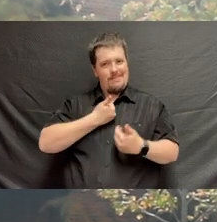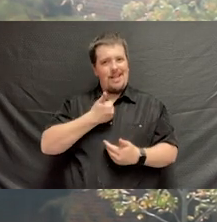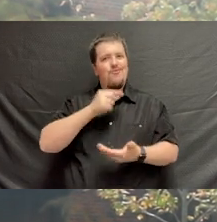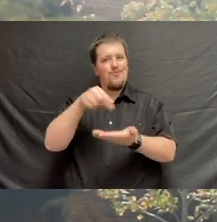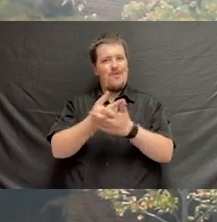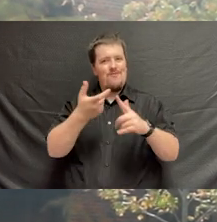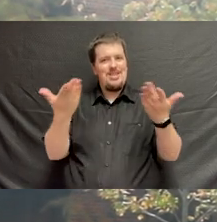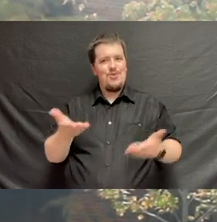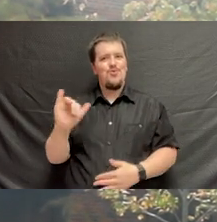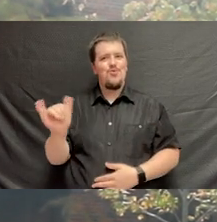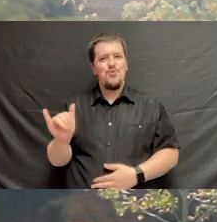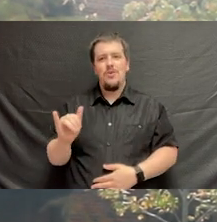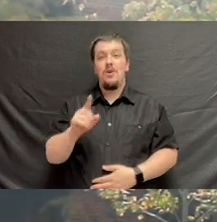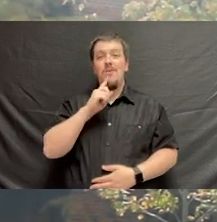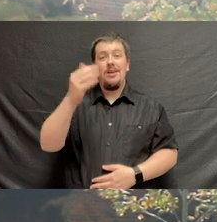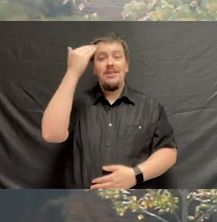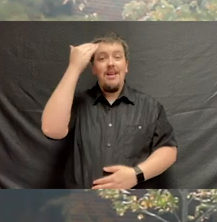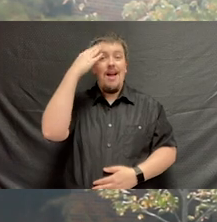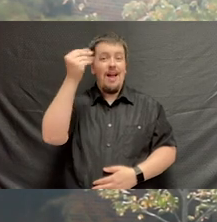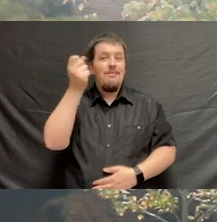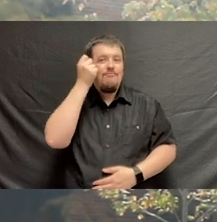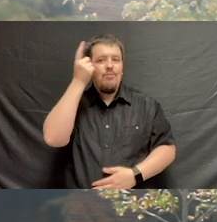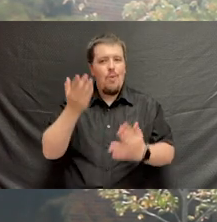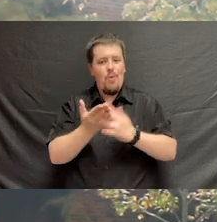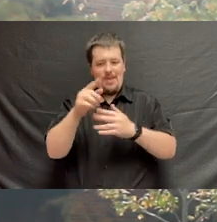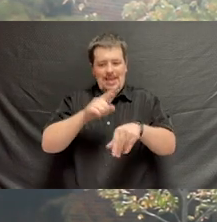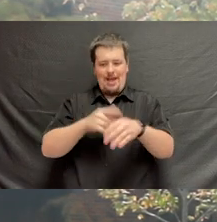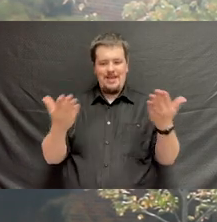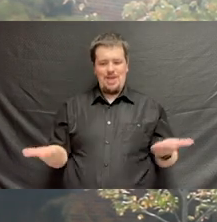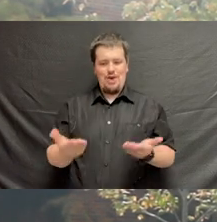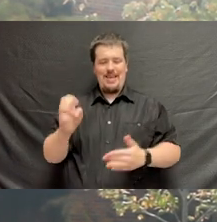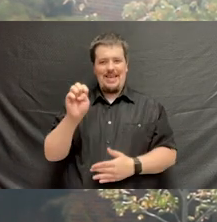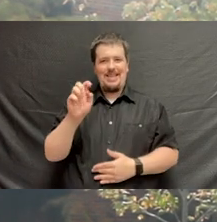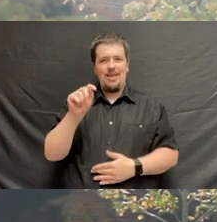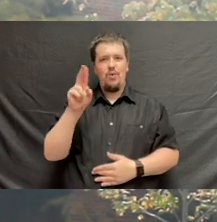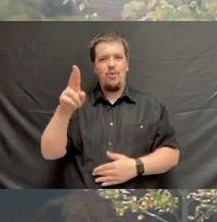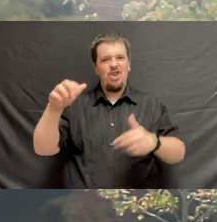so I'm an alum as well. Your knowledge and understanding throughout your time at ETSU,